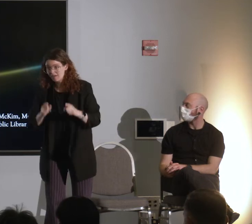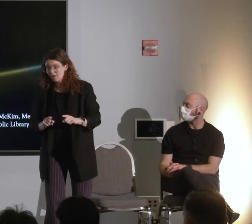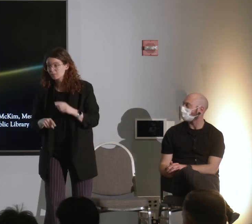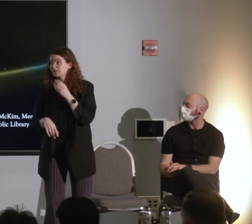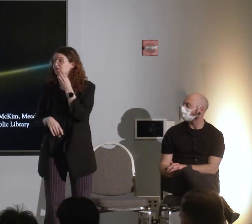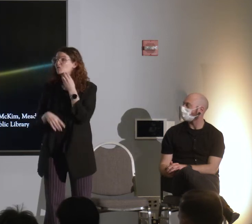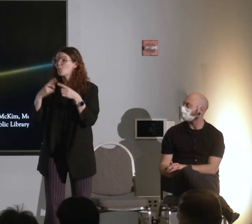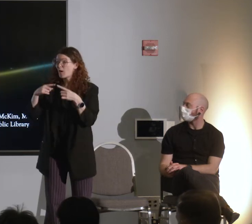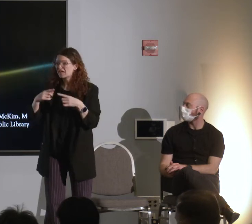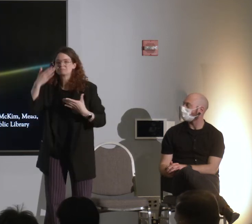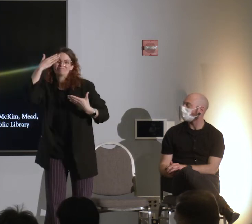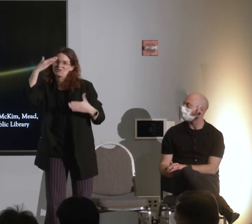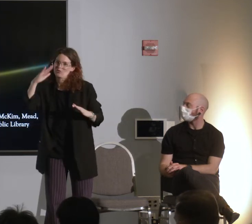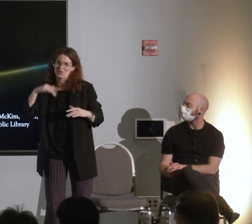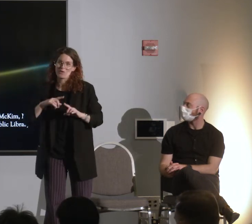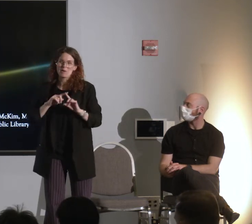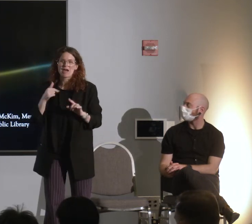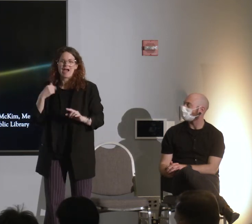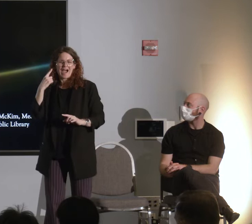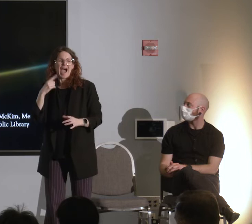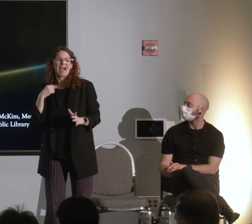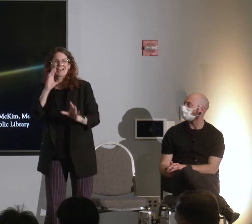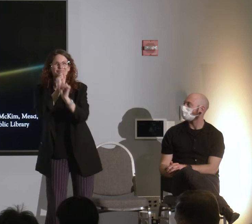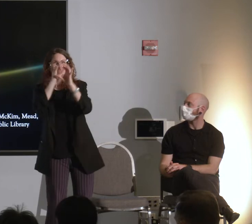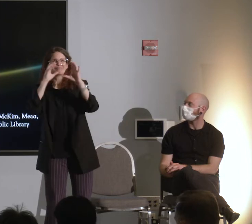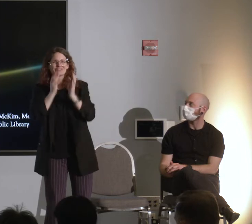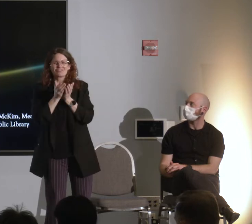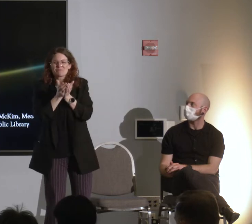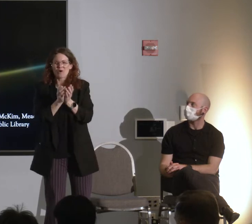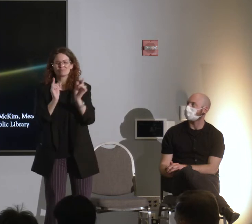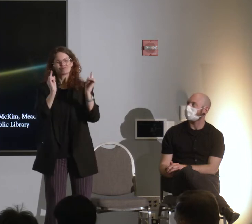but I like to think of them glimpsing one another now and then on that ferry, and one day,